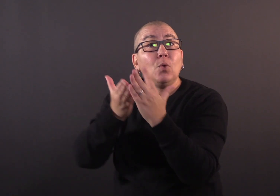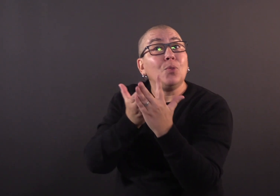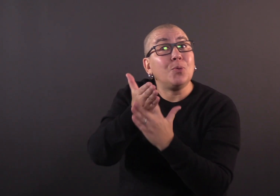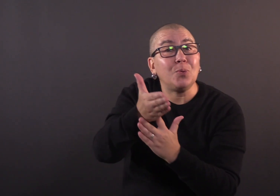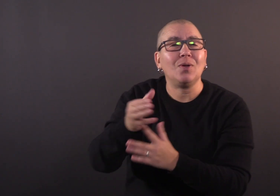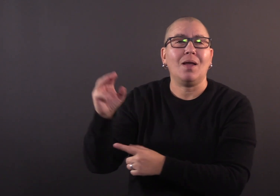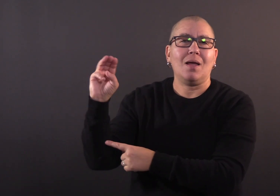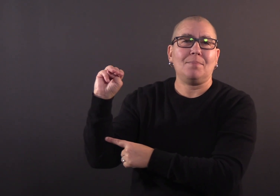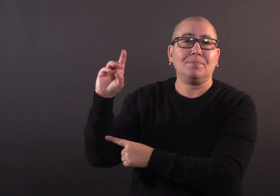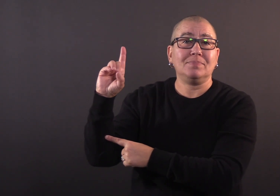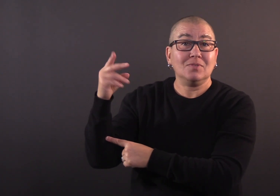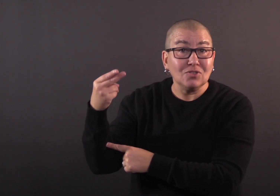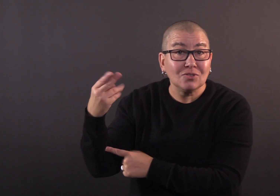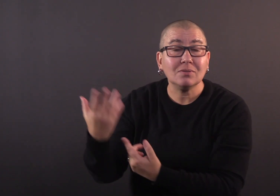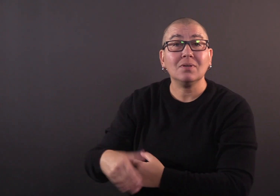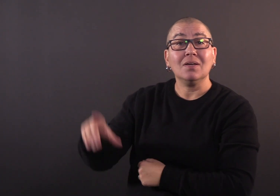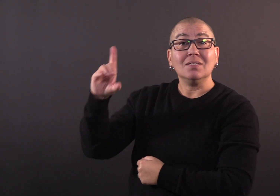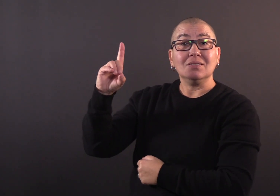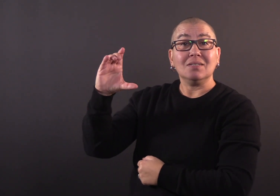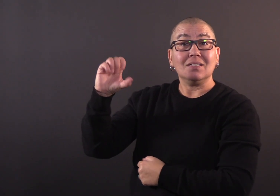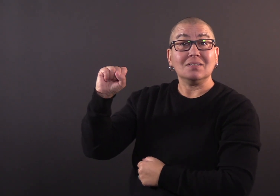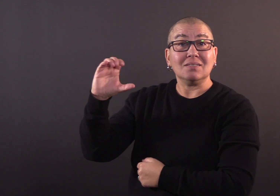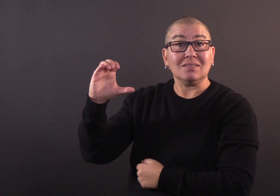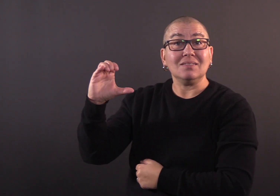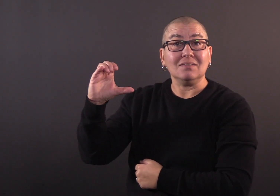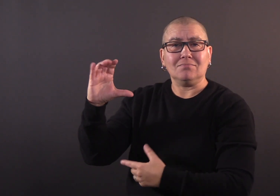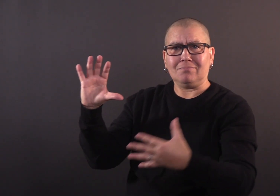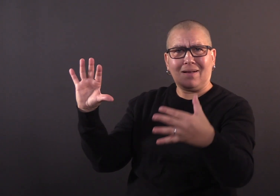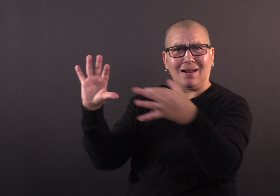at the Department of Human Services to provide interpreting services to